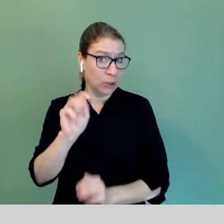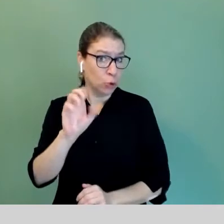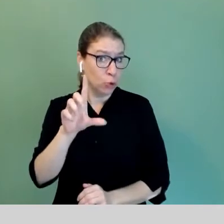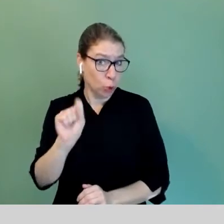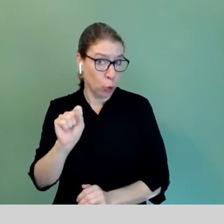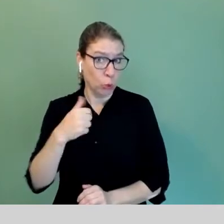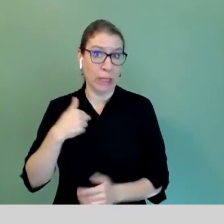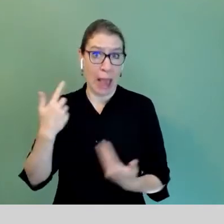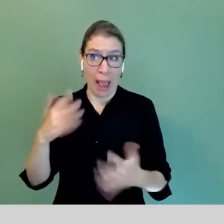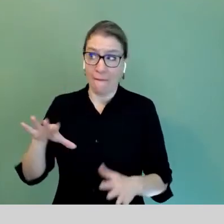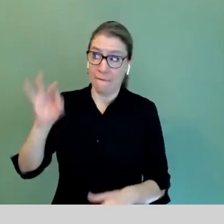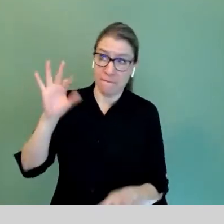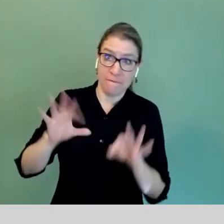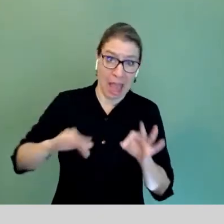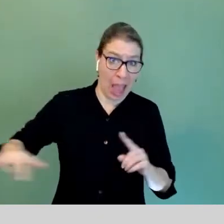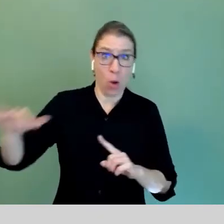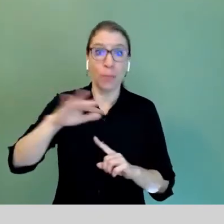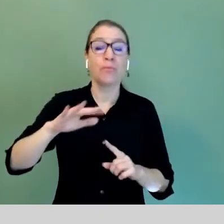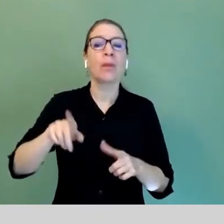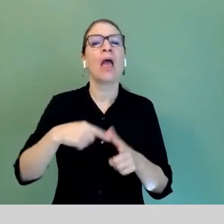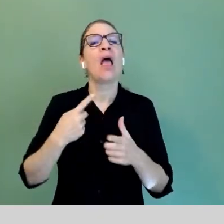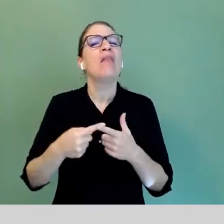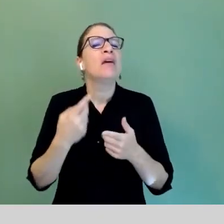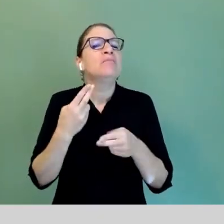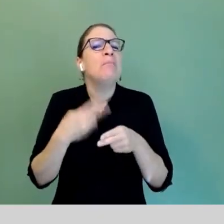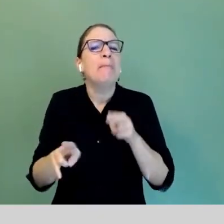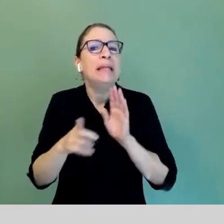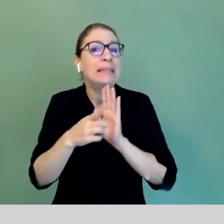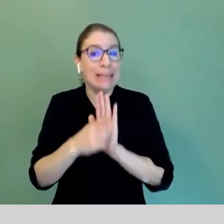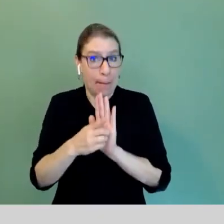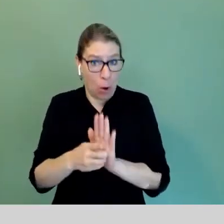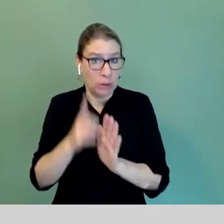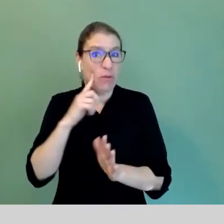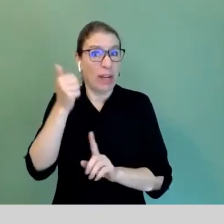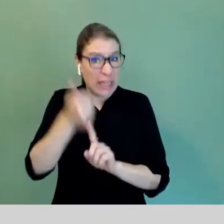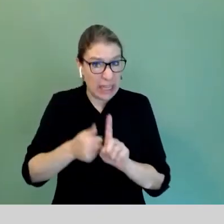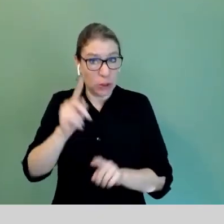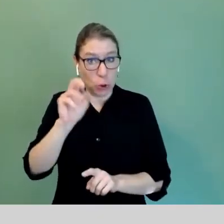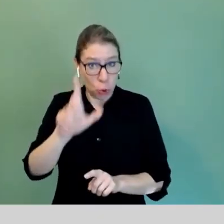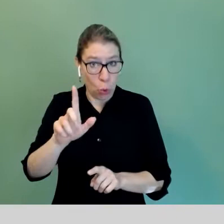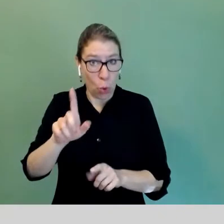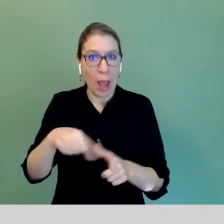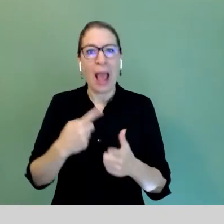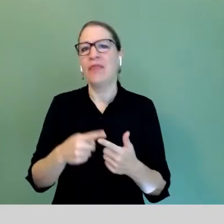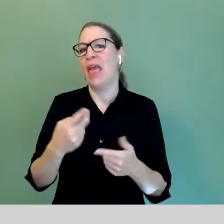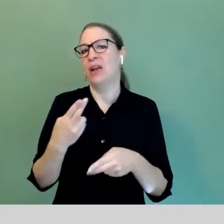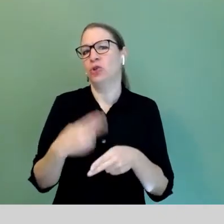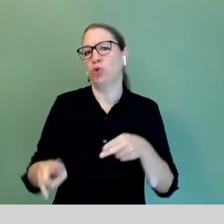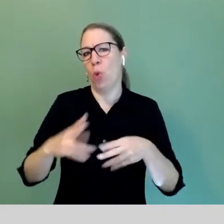I'm going to do mini demos for each of those tools and at the end a very quick wrap up.